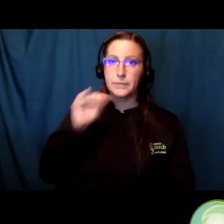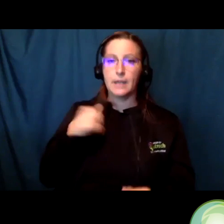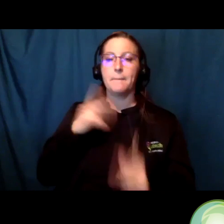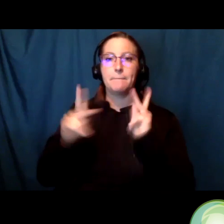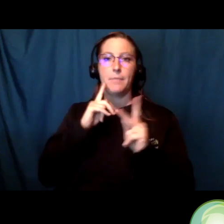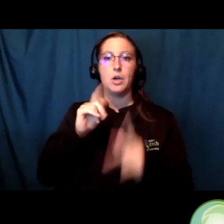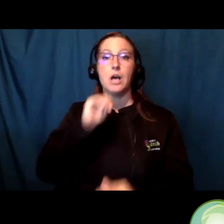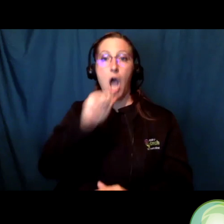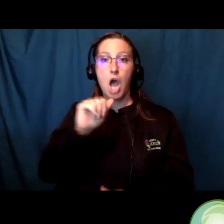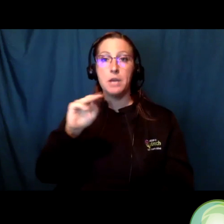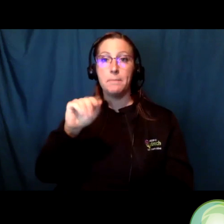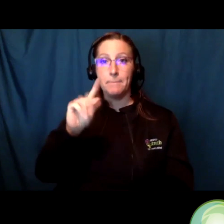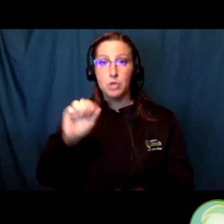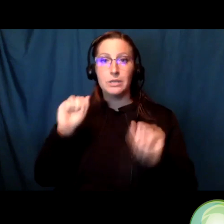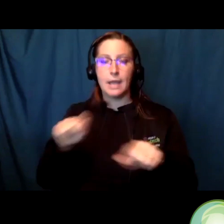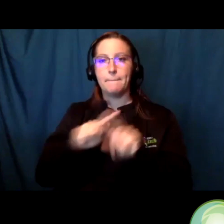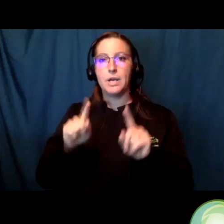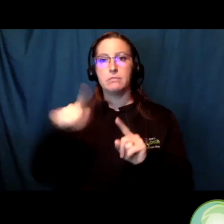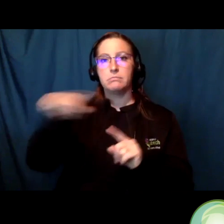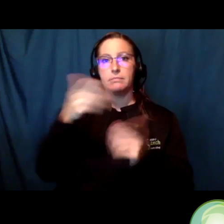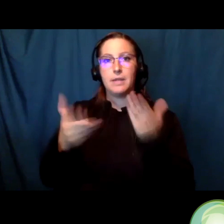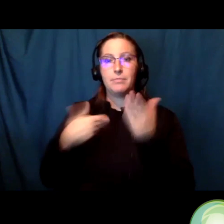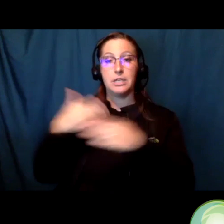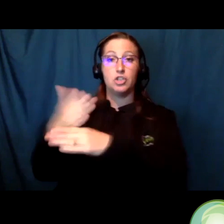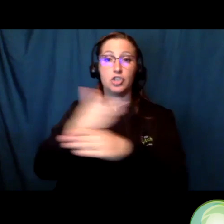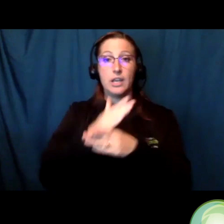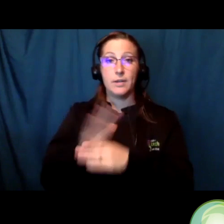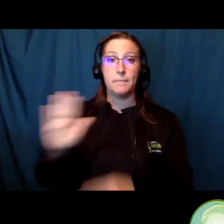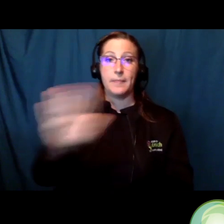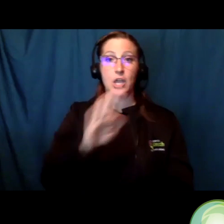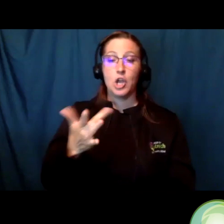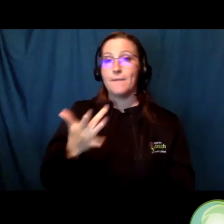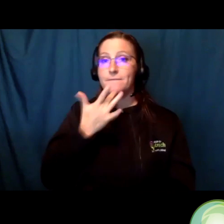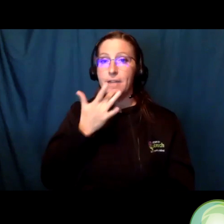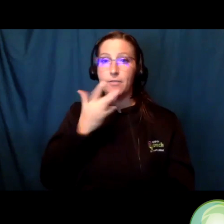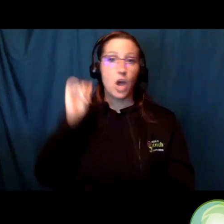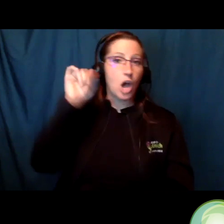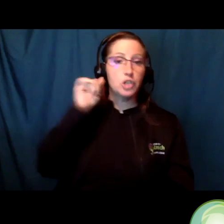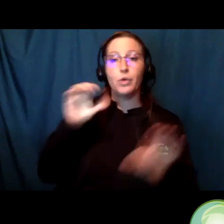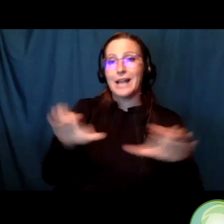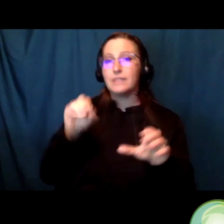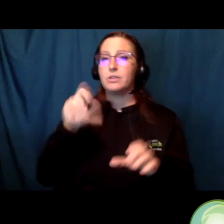But maybe people could just share like their favorite auditory activity or something that they